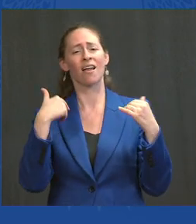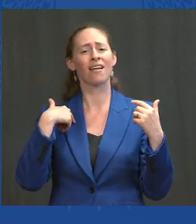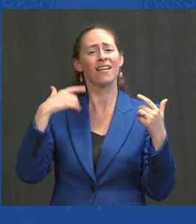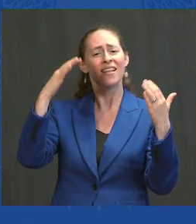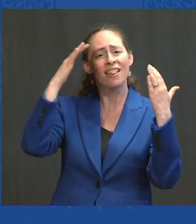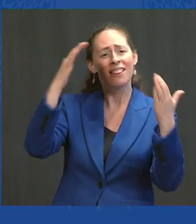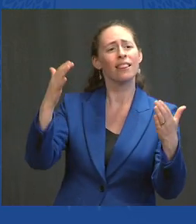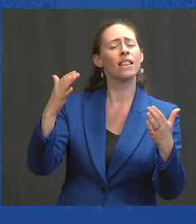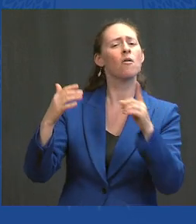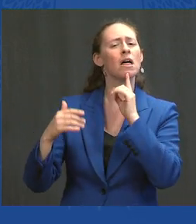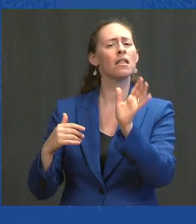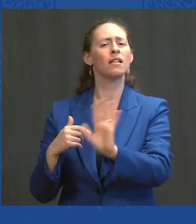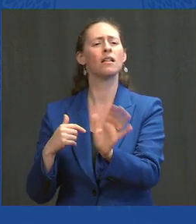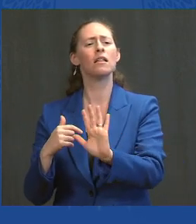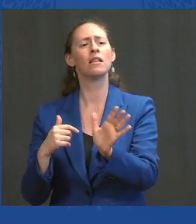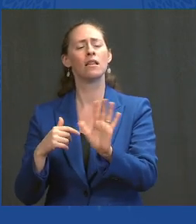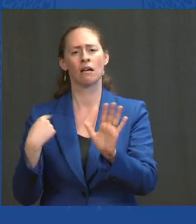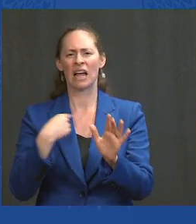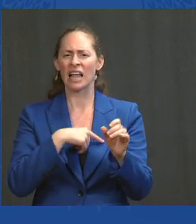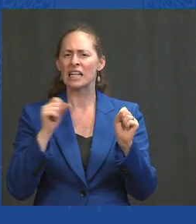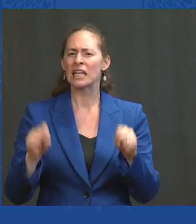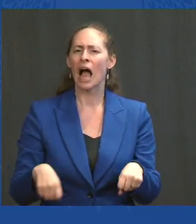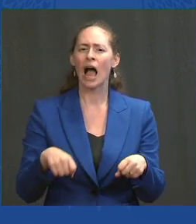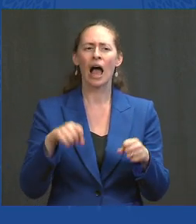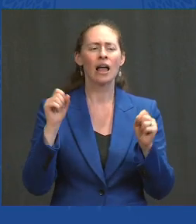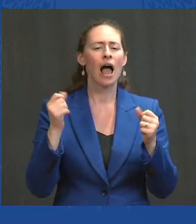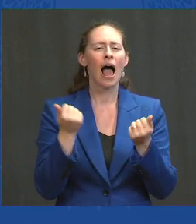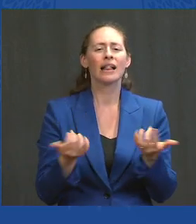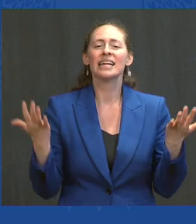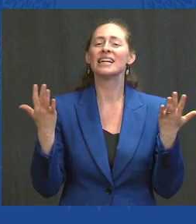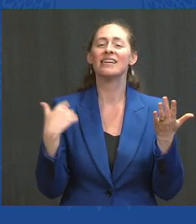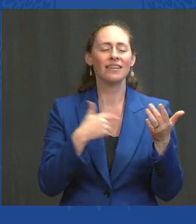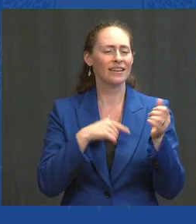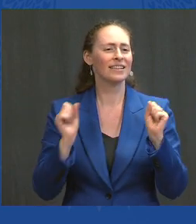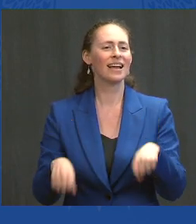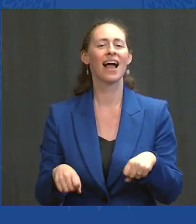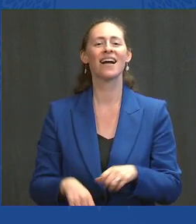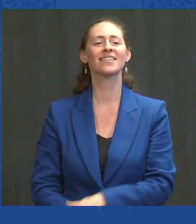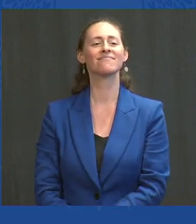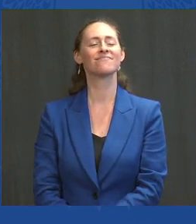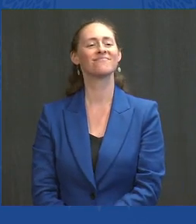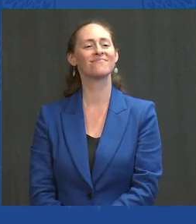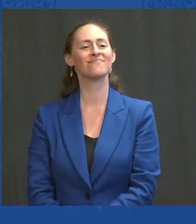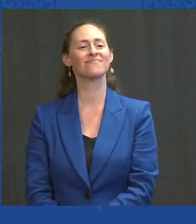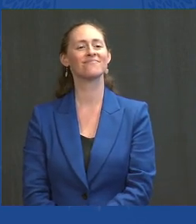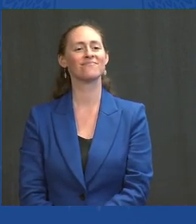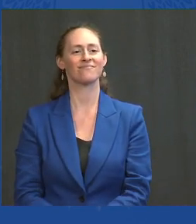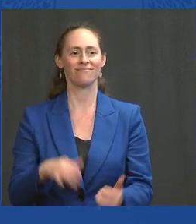I think about my own family's journey here -- at least two thirds of it came from --